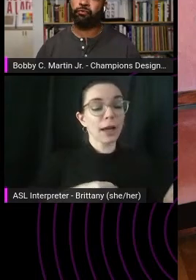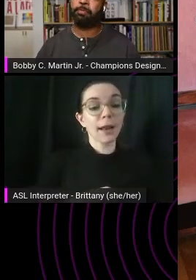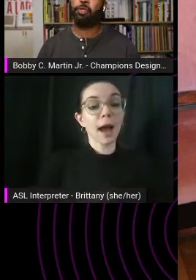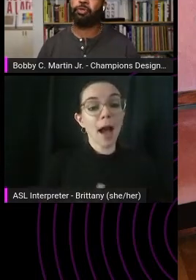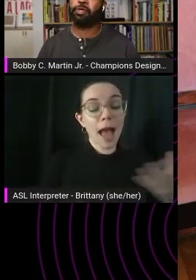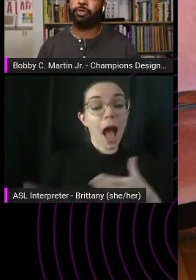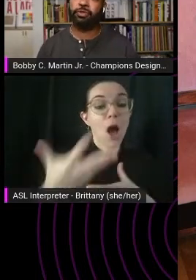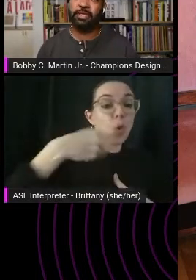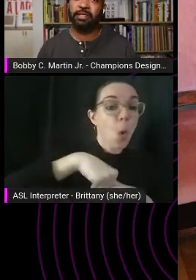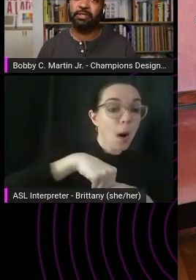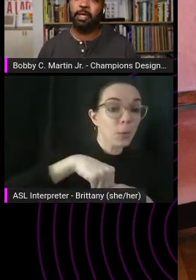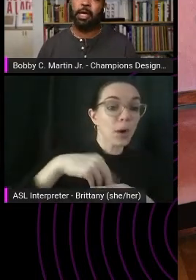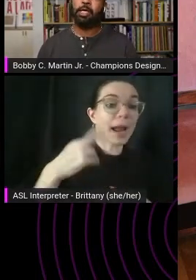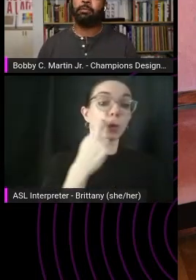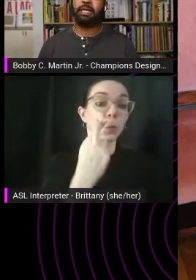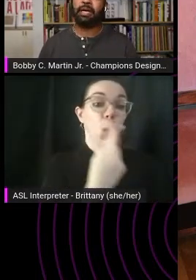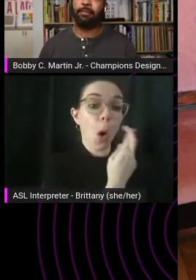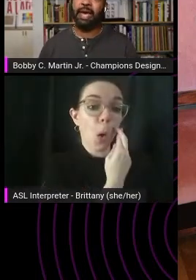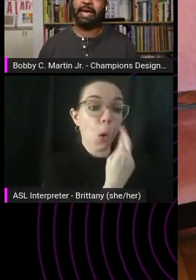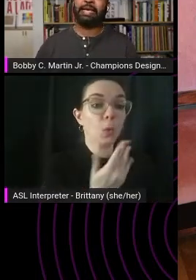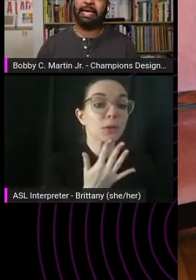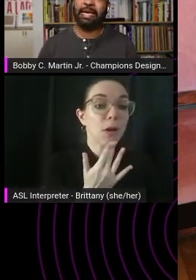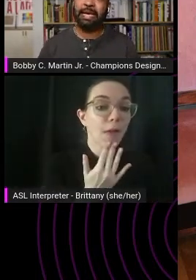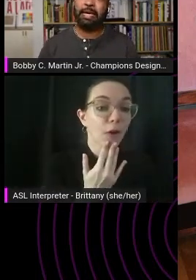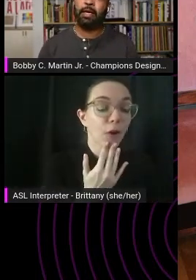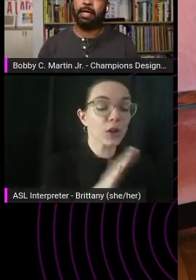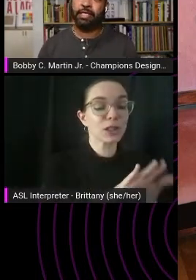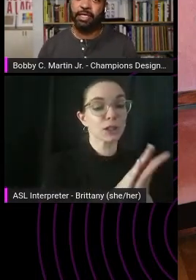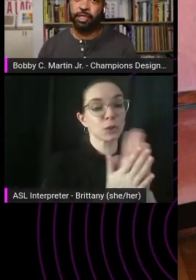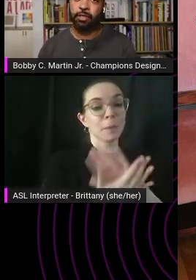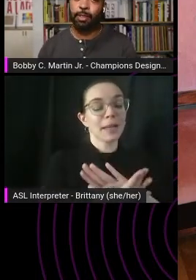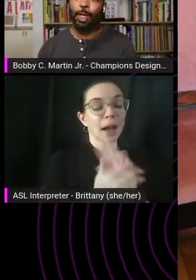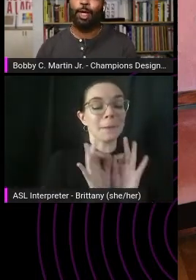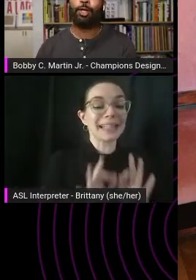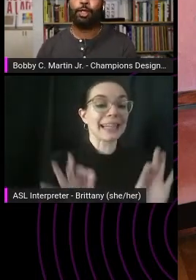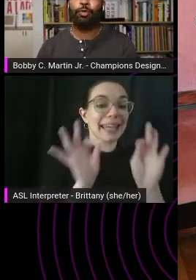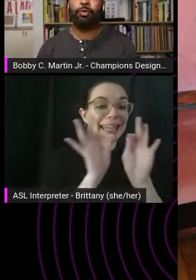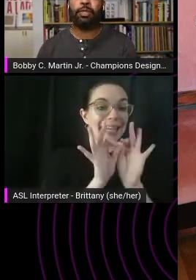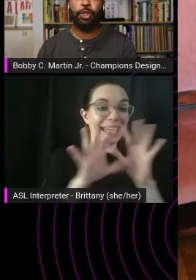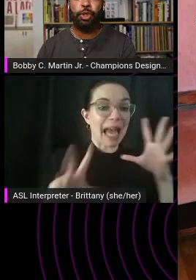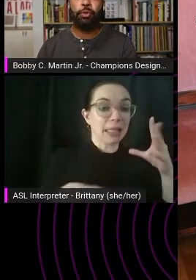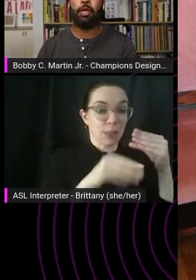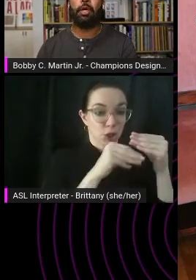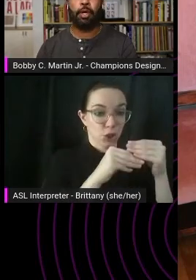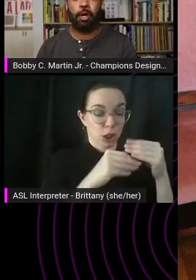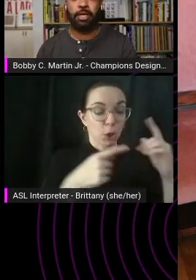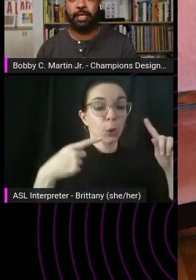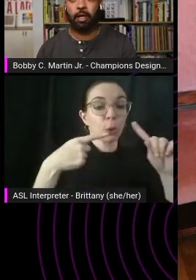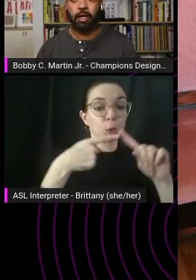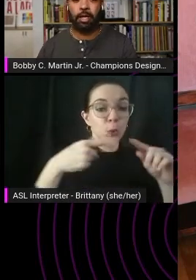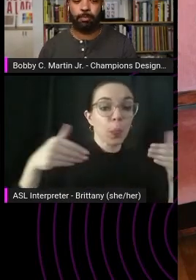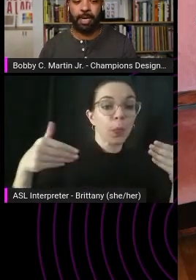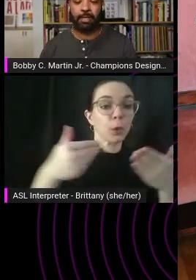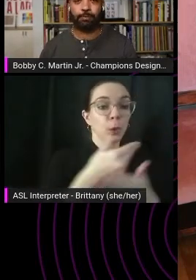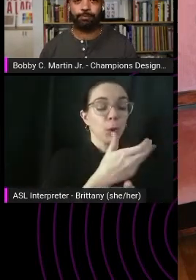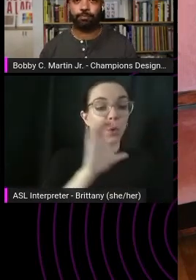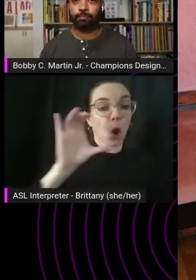from those original seats to become a key addition to the new Carnegie Hall color palette.